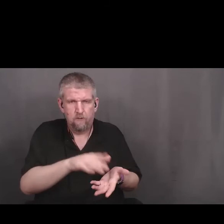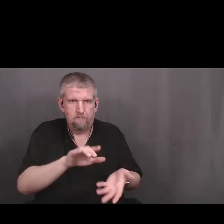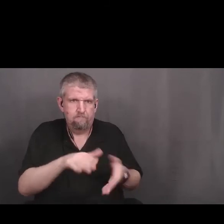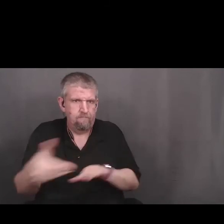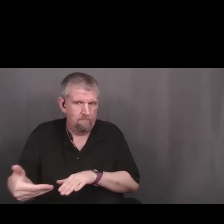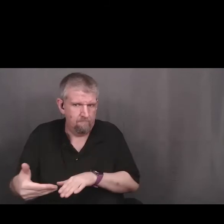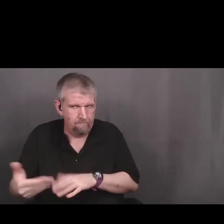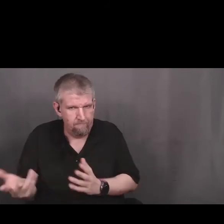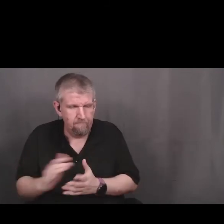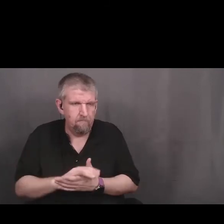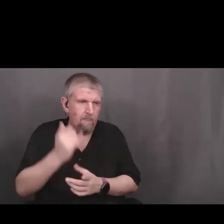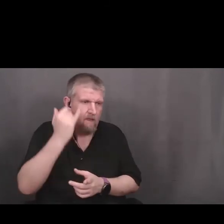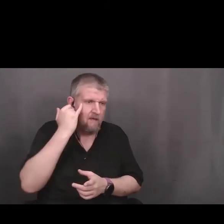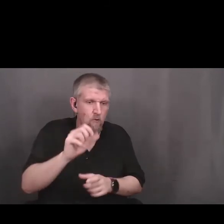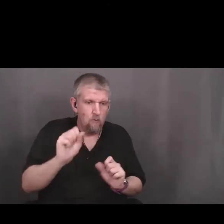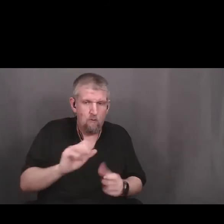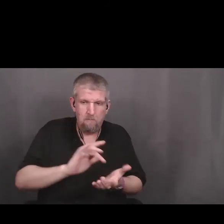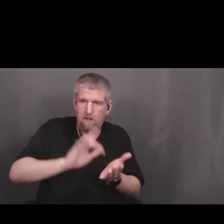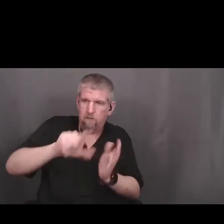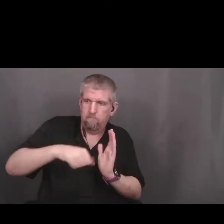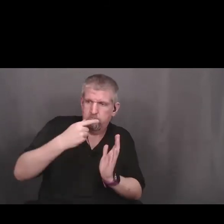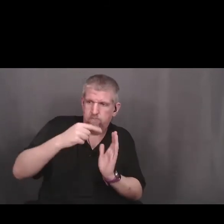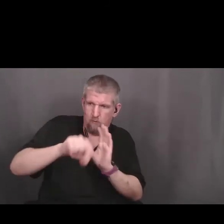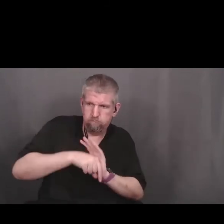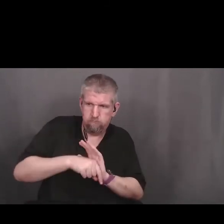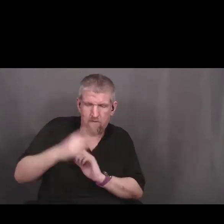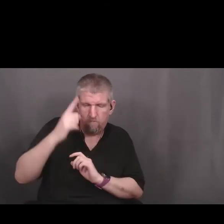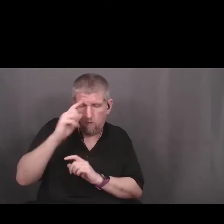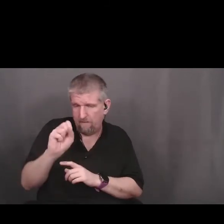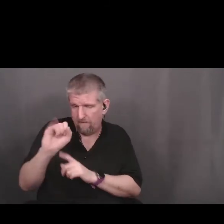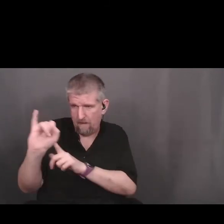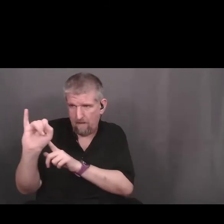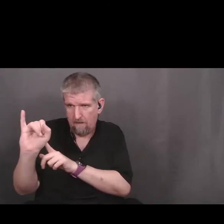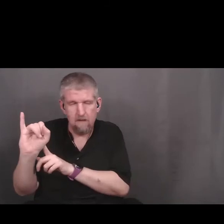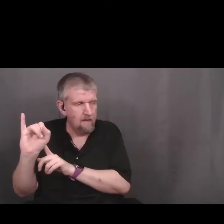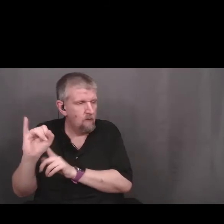If you're medically eligible for SSI still, then you will continue to receive SSI,